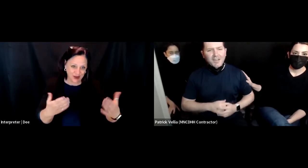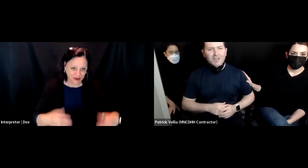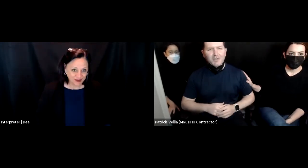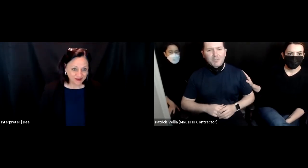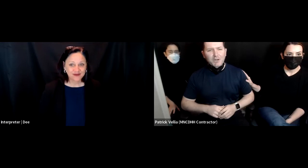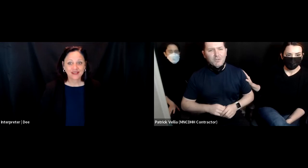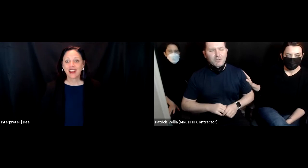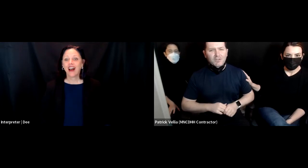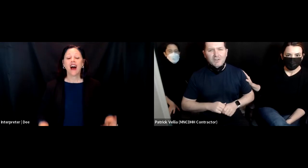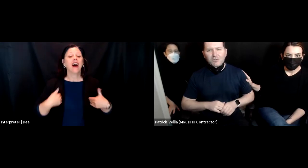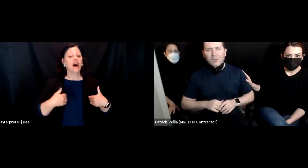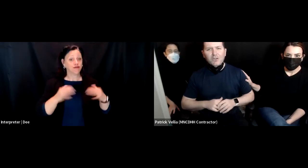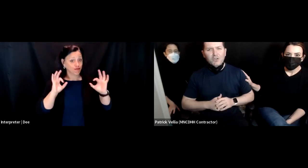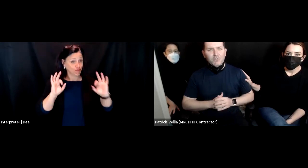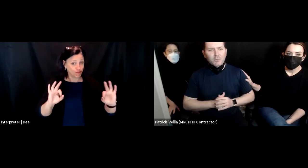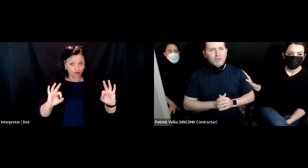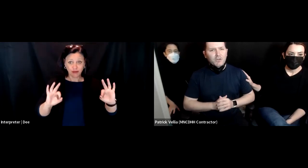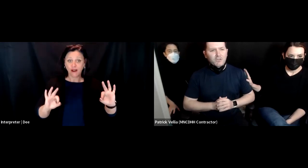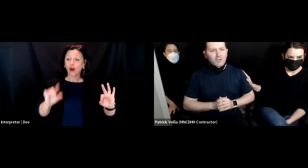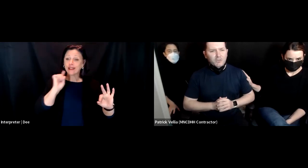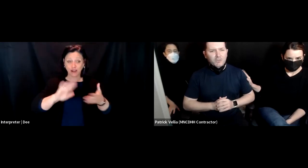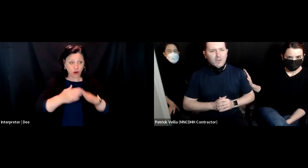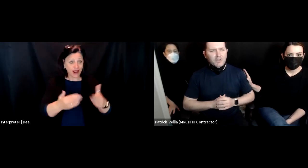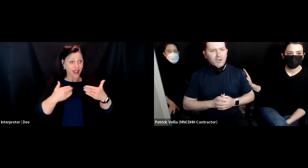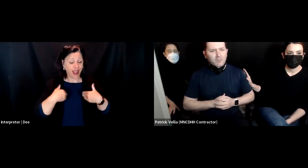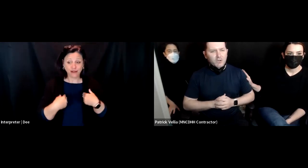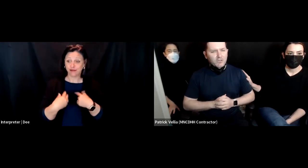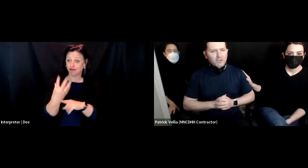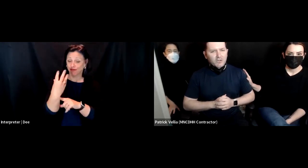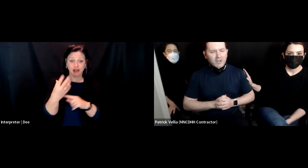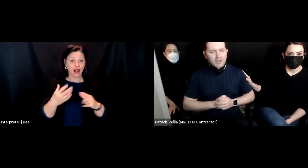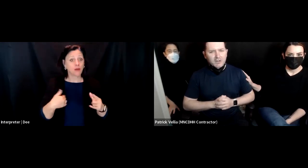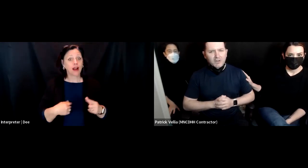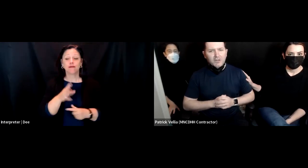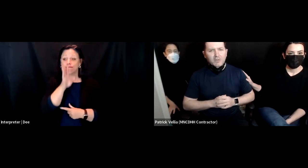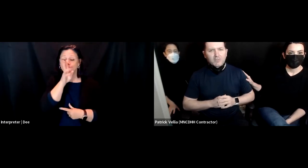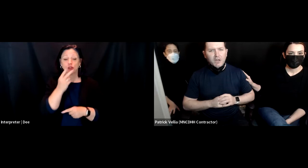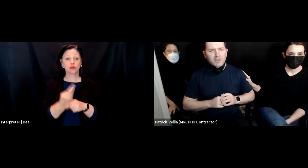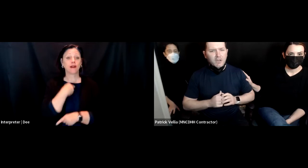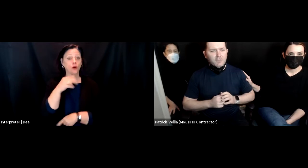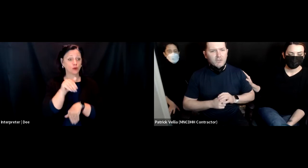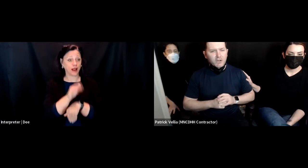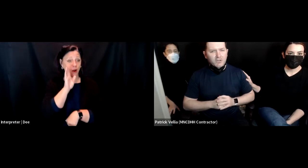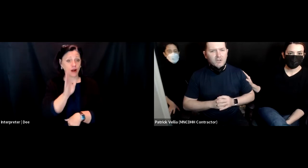Jessalyn: Yup, hold on one second, there we go. Okay. Patrick: Thank you.